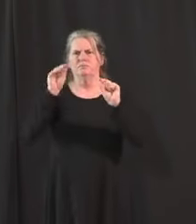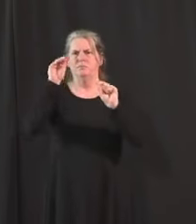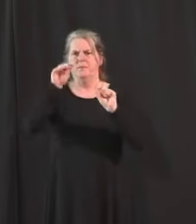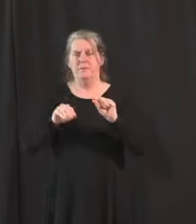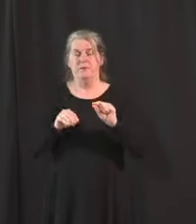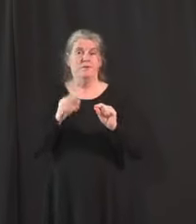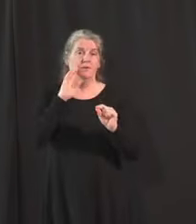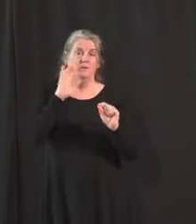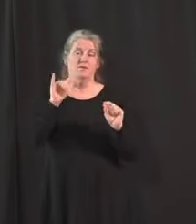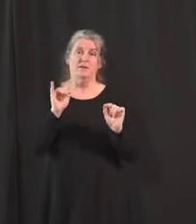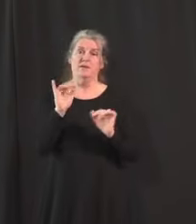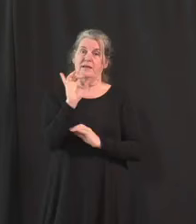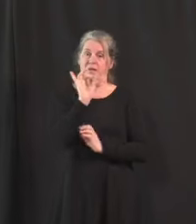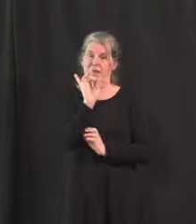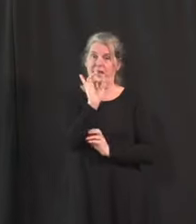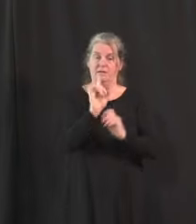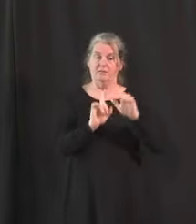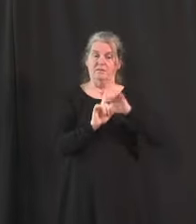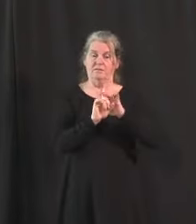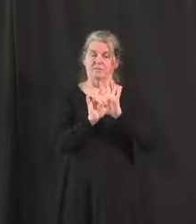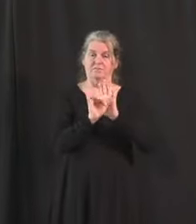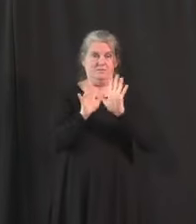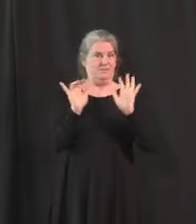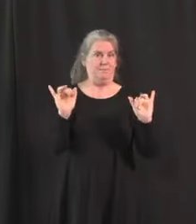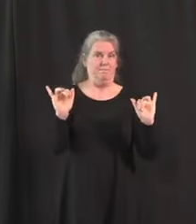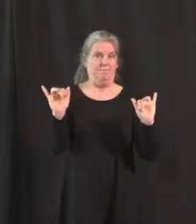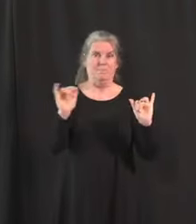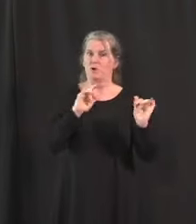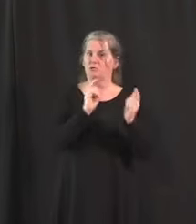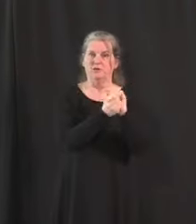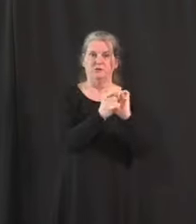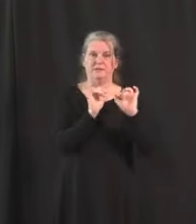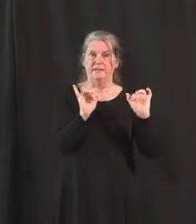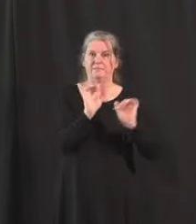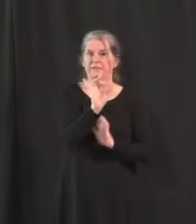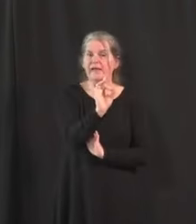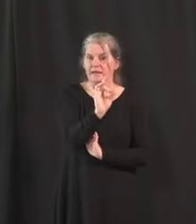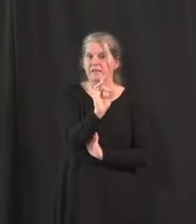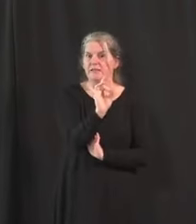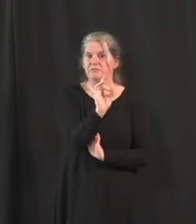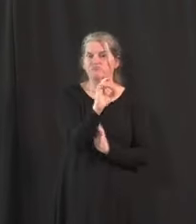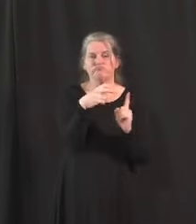EIGHT POSITIVE COVID CONFIRMED CASES.